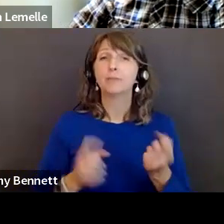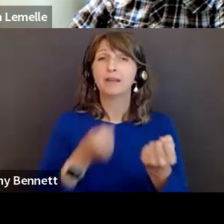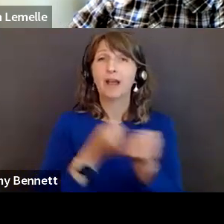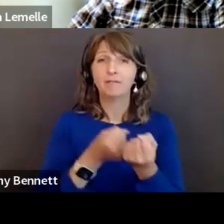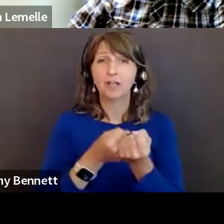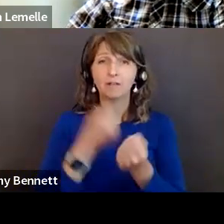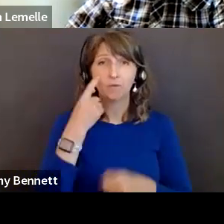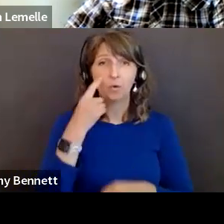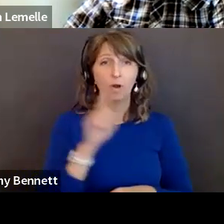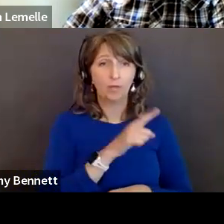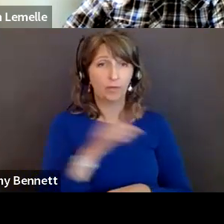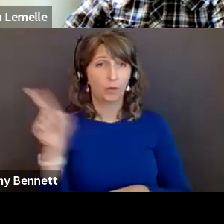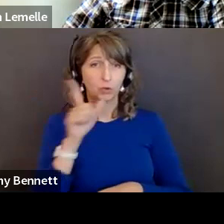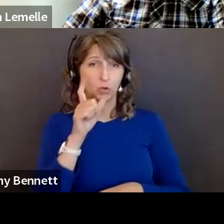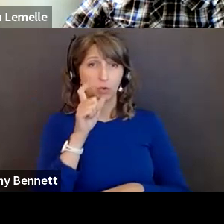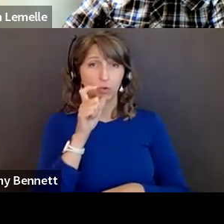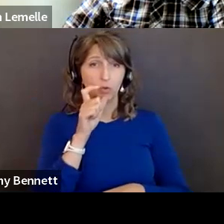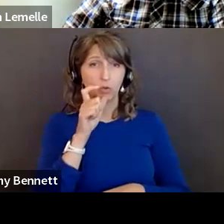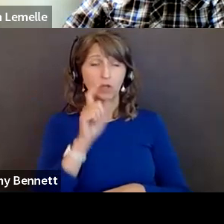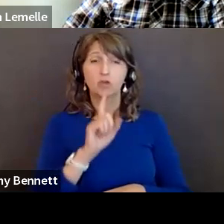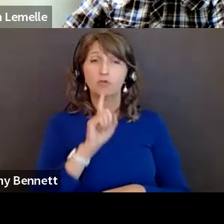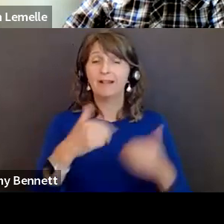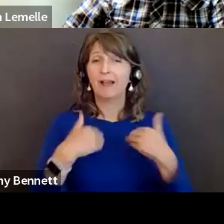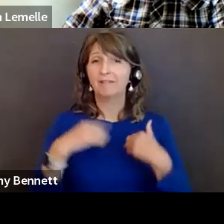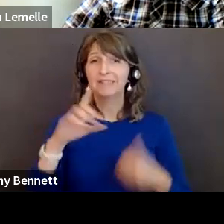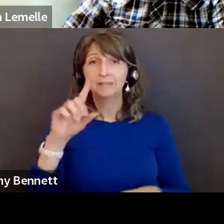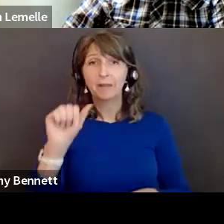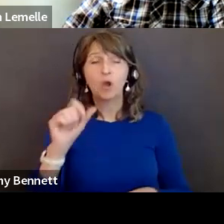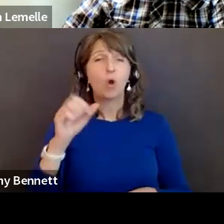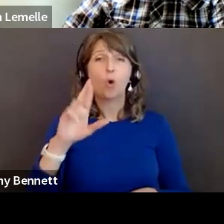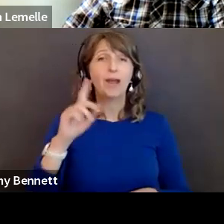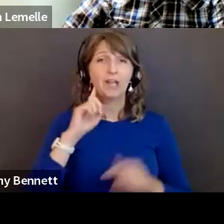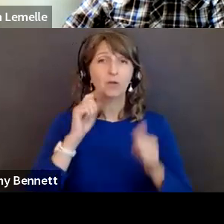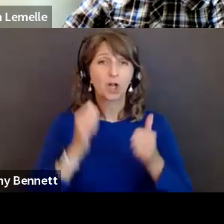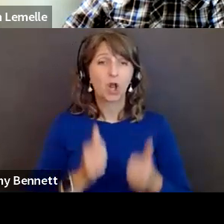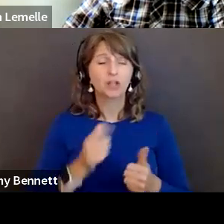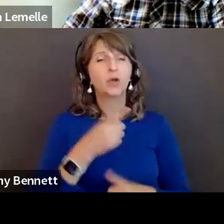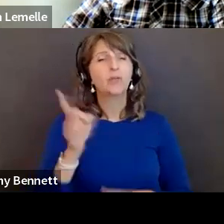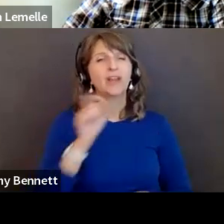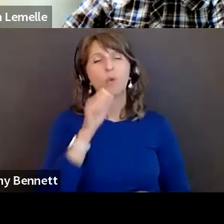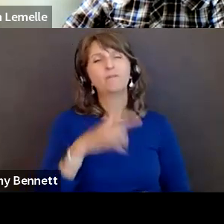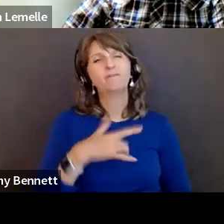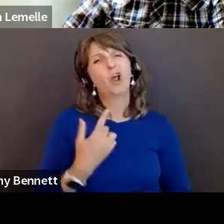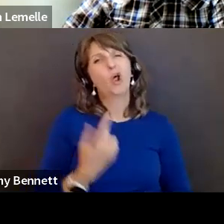Who have this? Is really, also, so they won't feel like they're alone in the world.